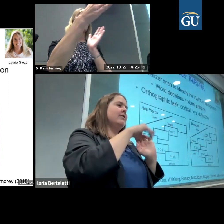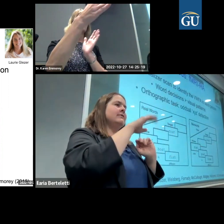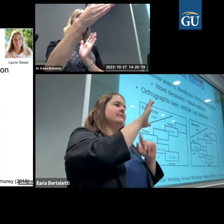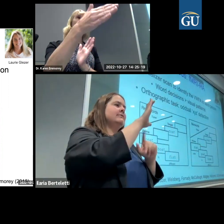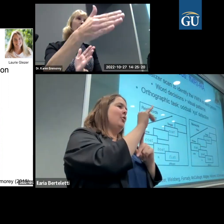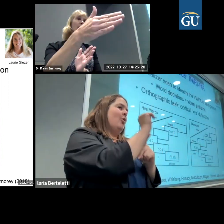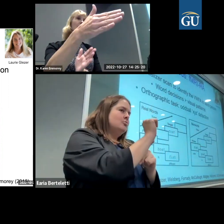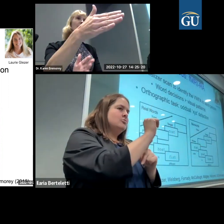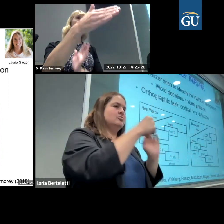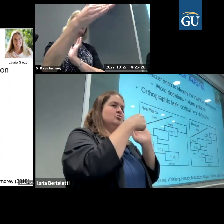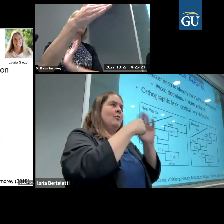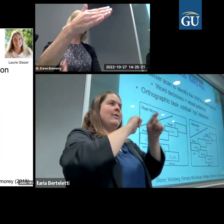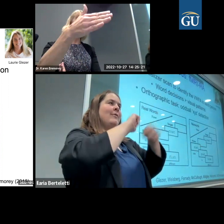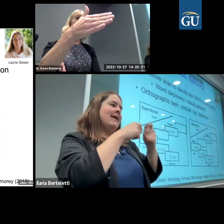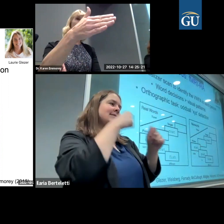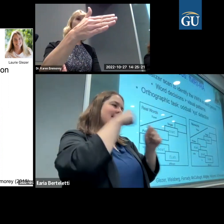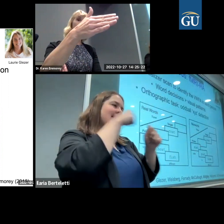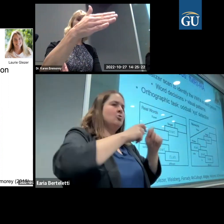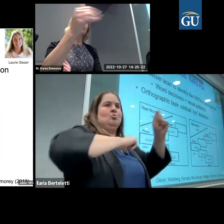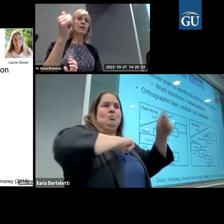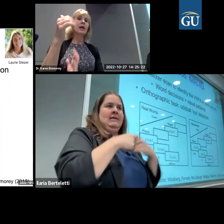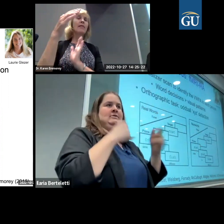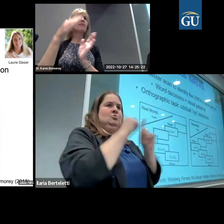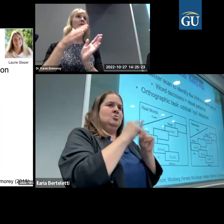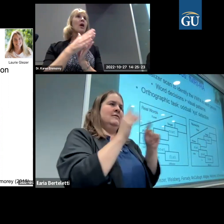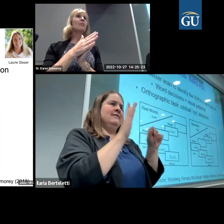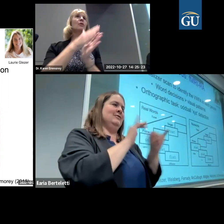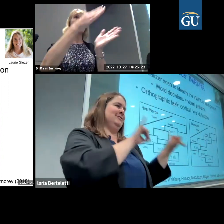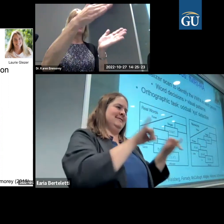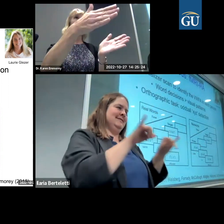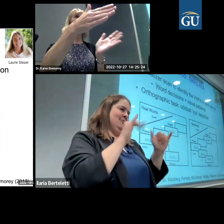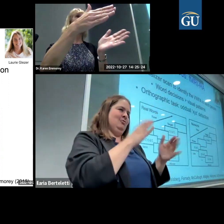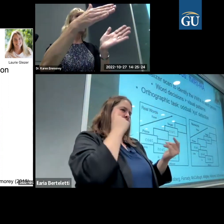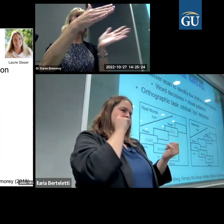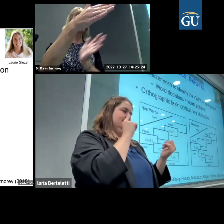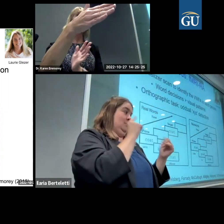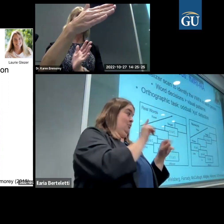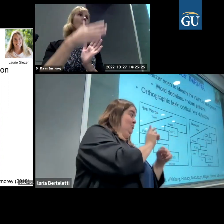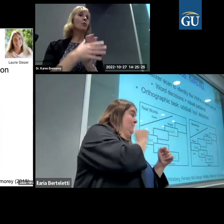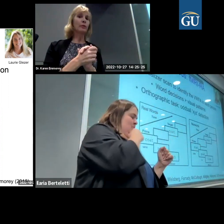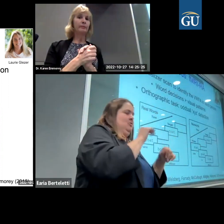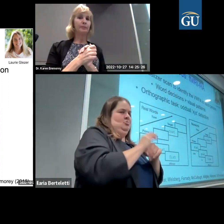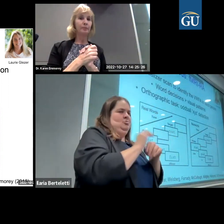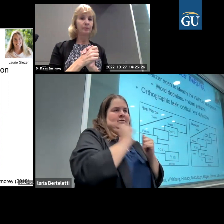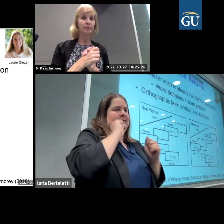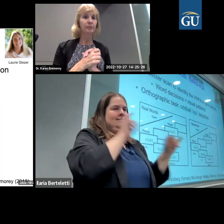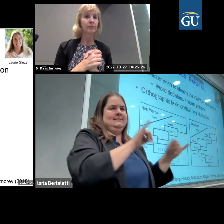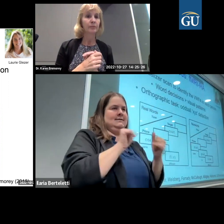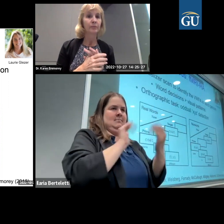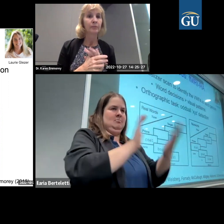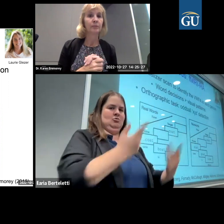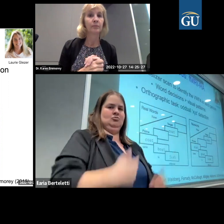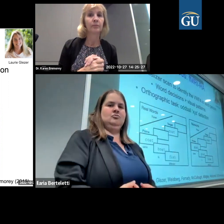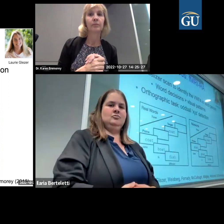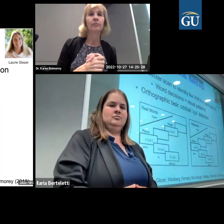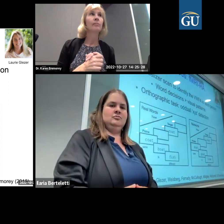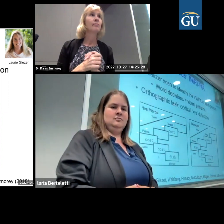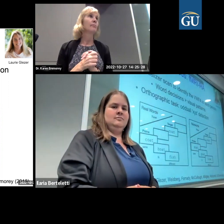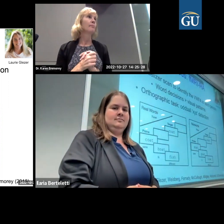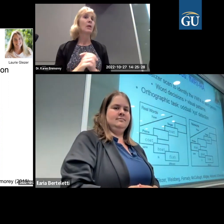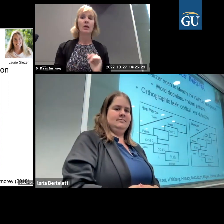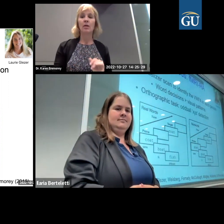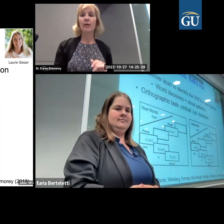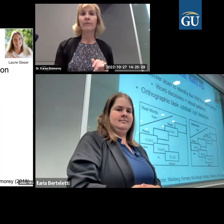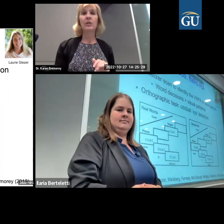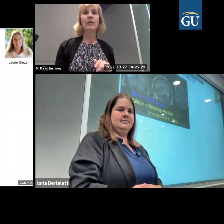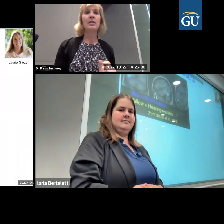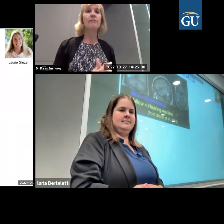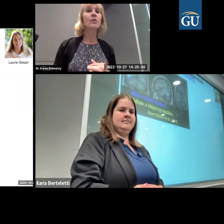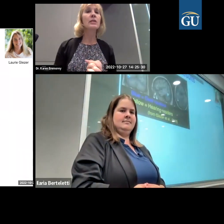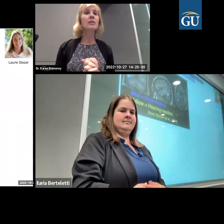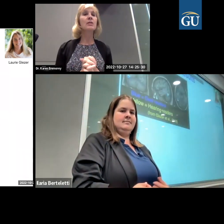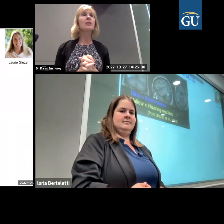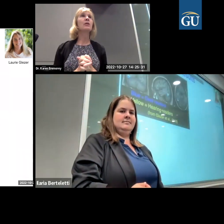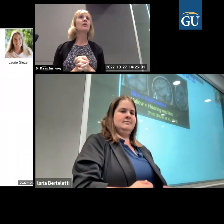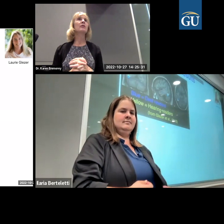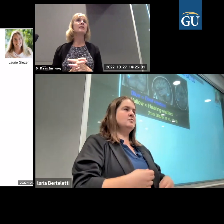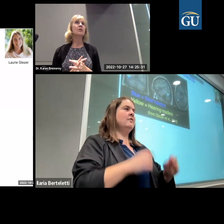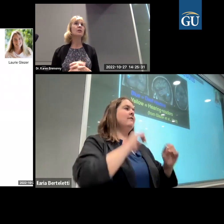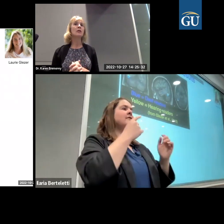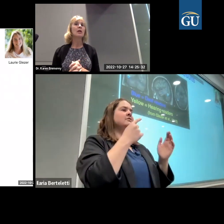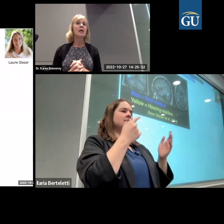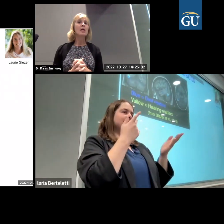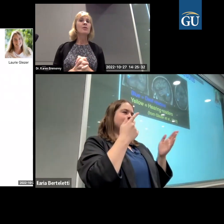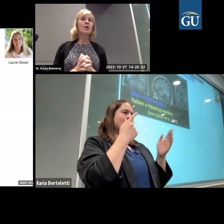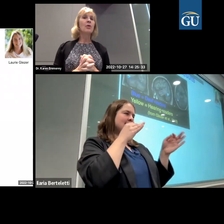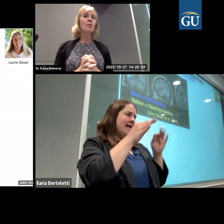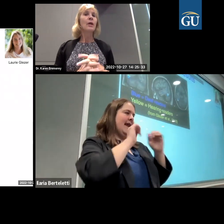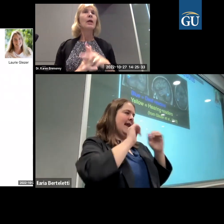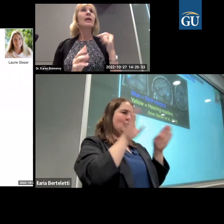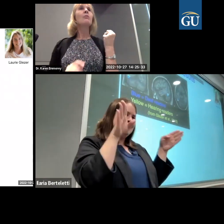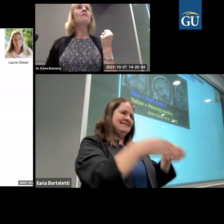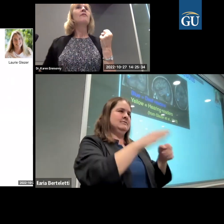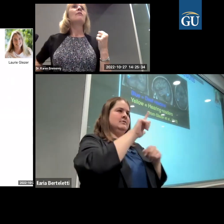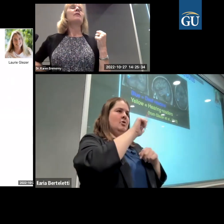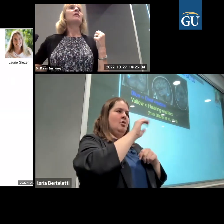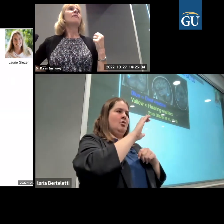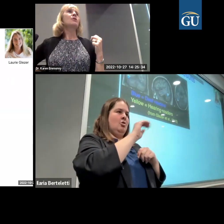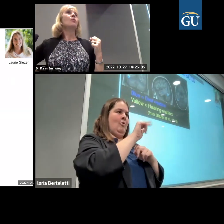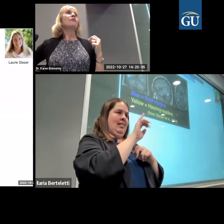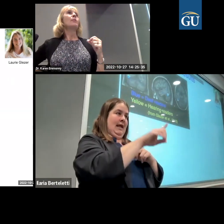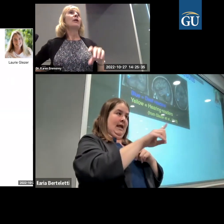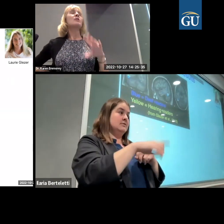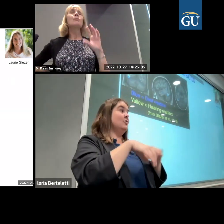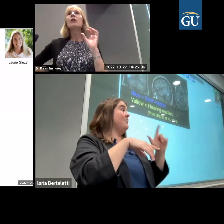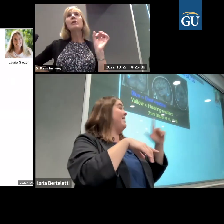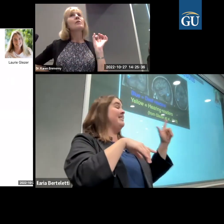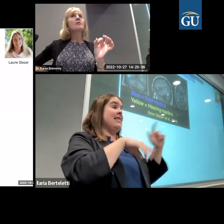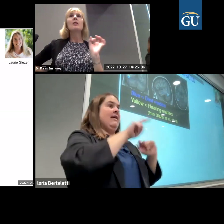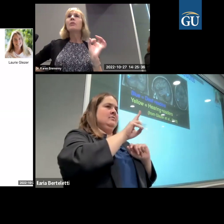Alright, So let's see. First, Let's just look at the localization. So here we found that the left visual word from area is pretty much in the same place for deaf readers compared to hearing readers. So this is based on uh, the data that Lori had from hearing readers. The blue and the yellow are pretty much on top of each other,